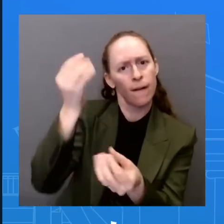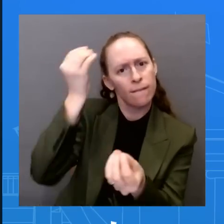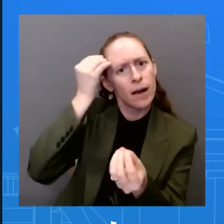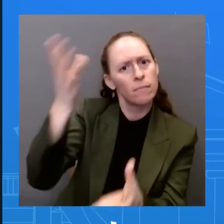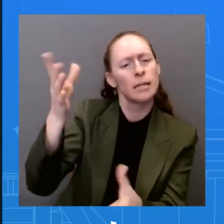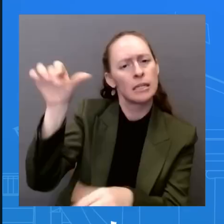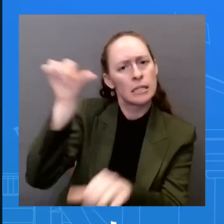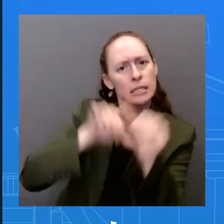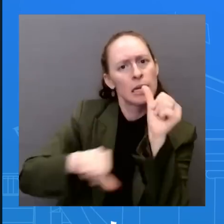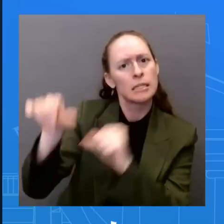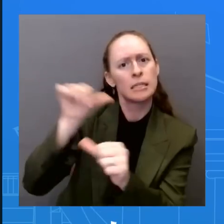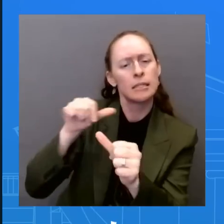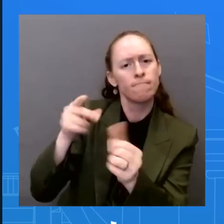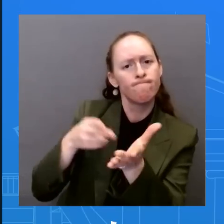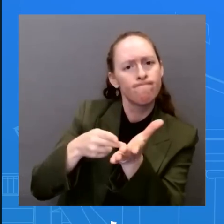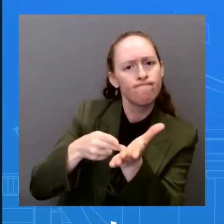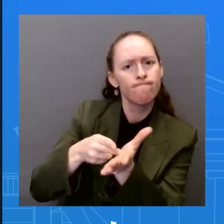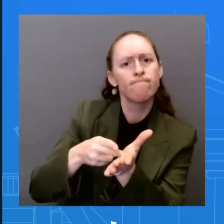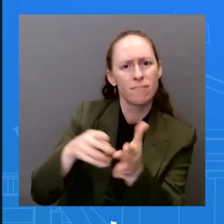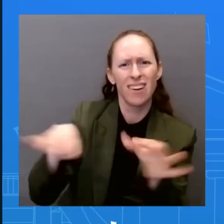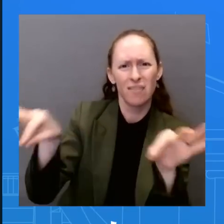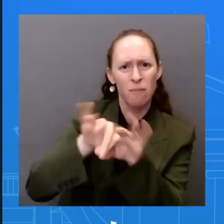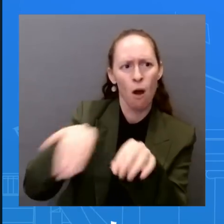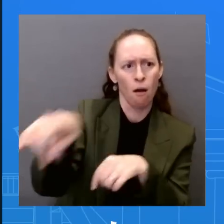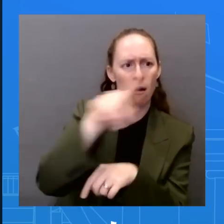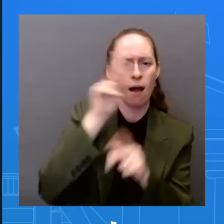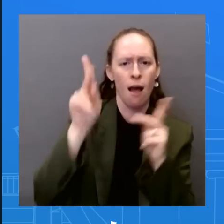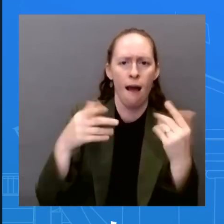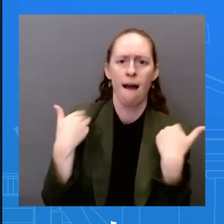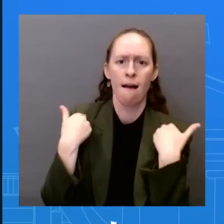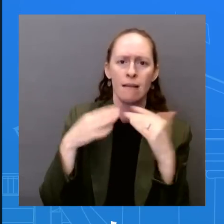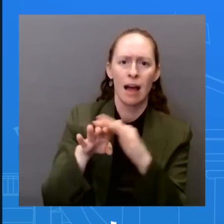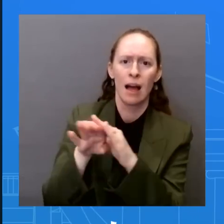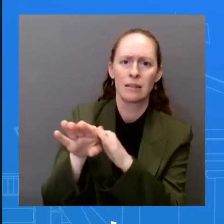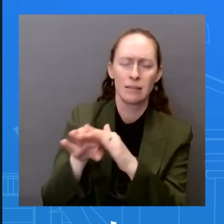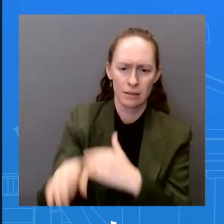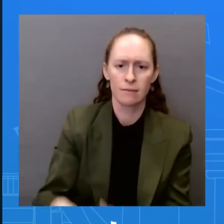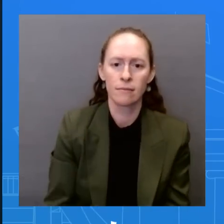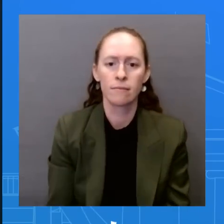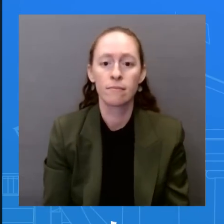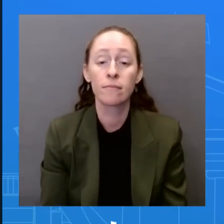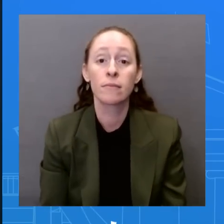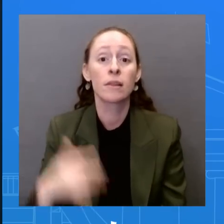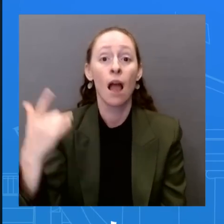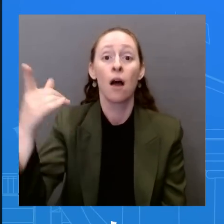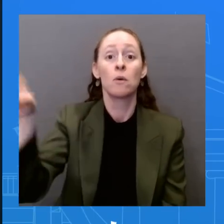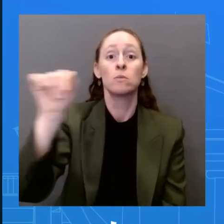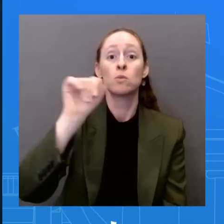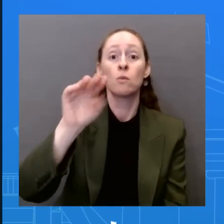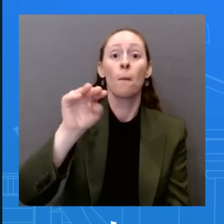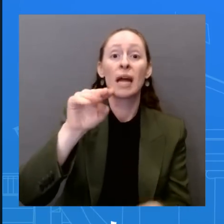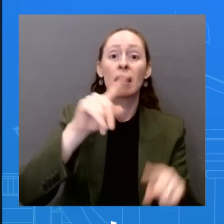once-in-a-generation pandemic is something that has been done since the earliest days of the pandemic,